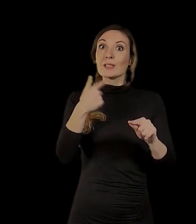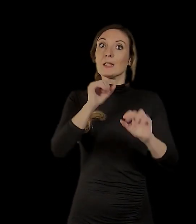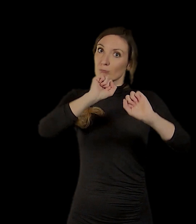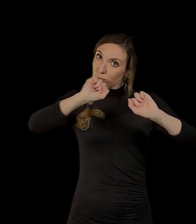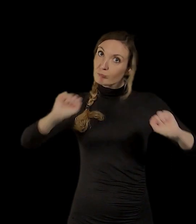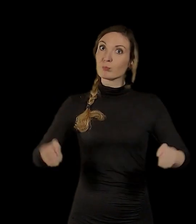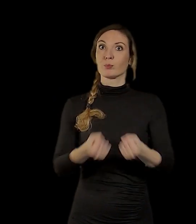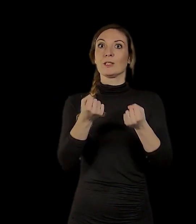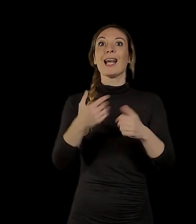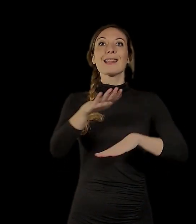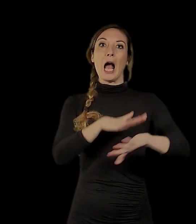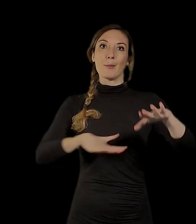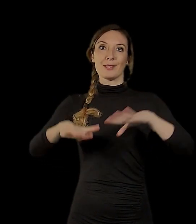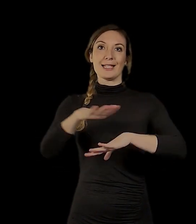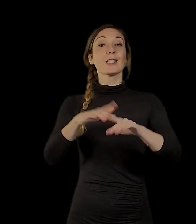And we tried